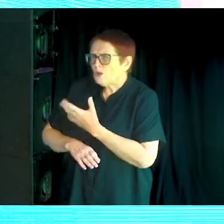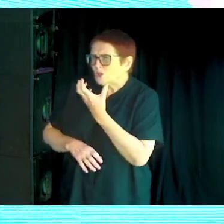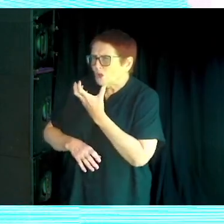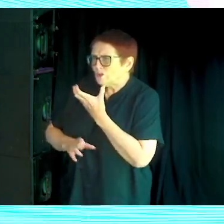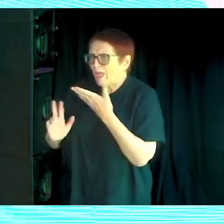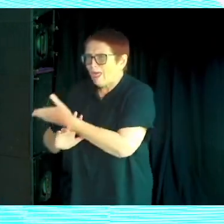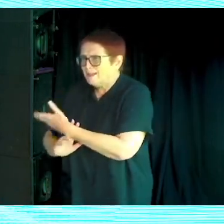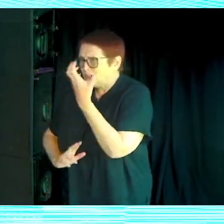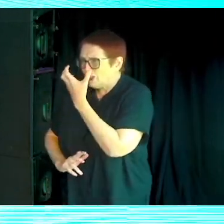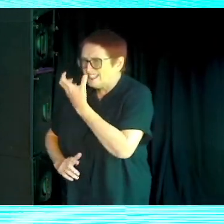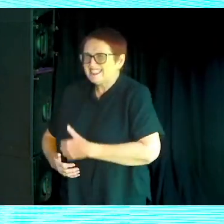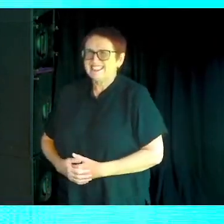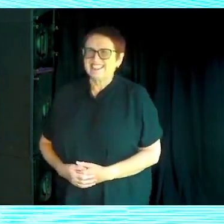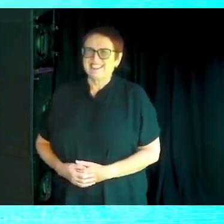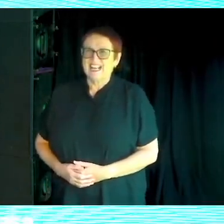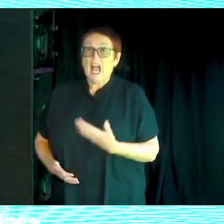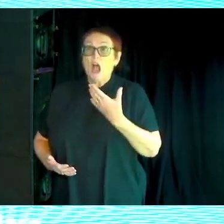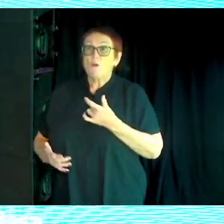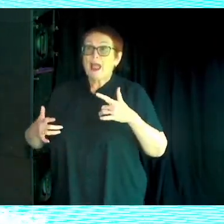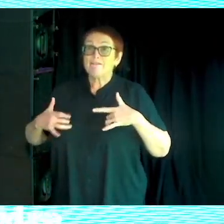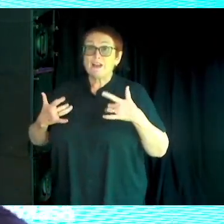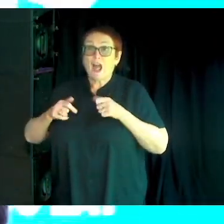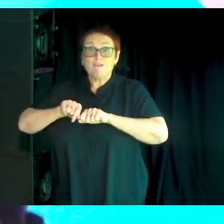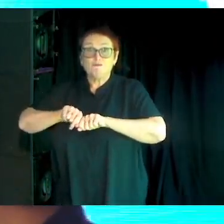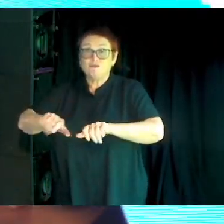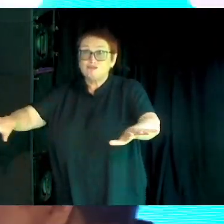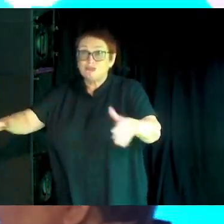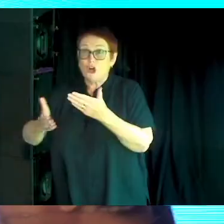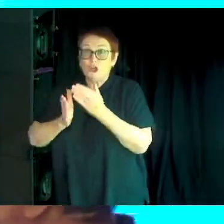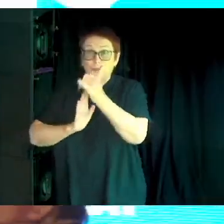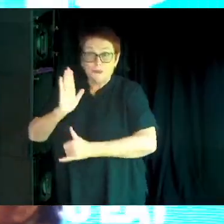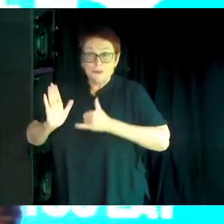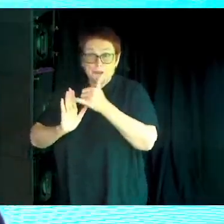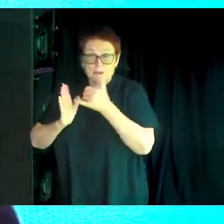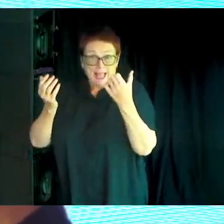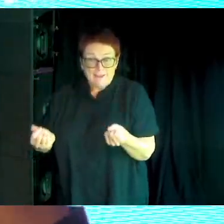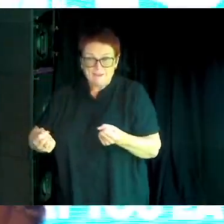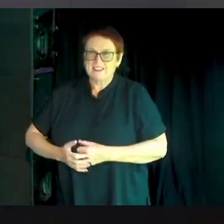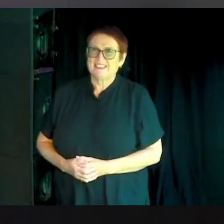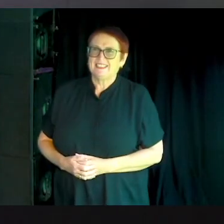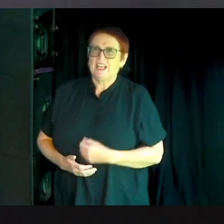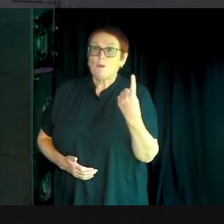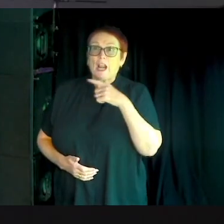it's all right we actually livestream on youtube uh okay yeah so we have 100 people here if you're